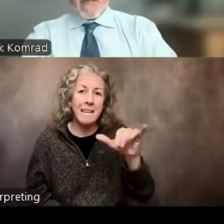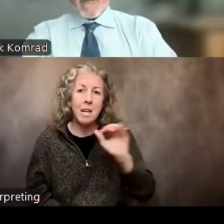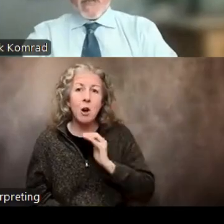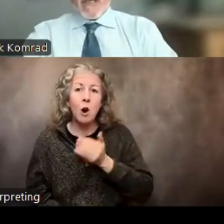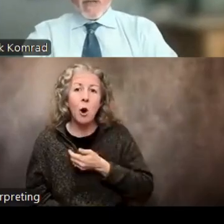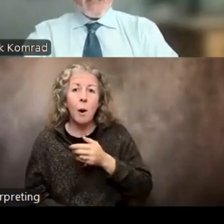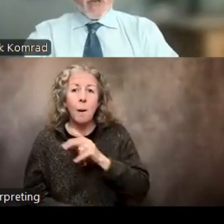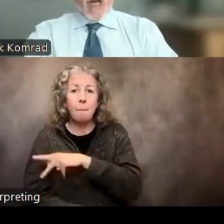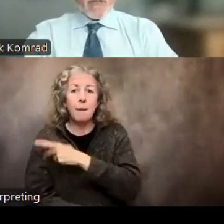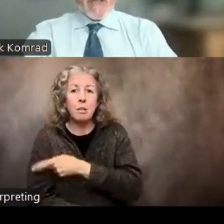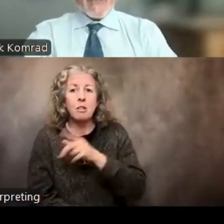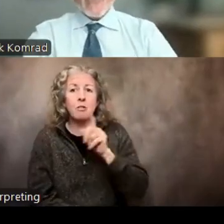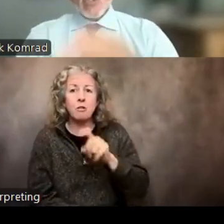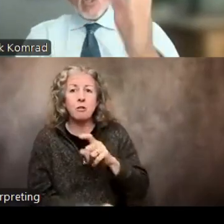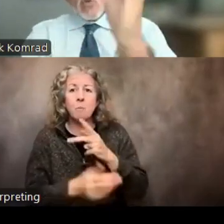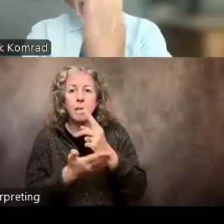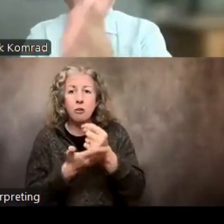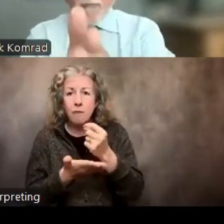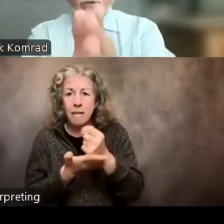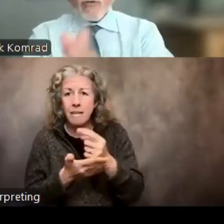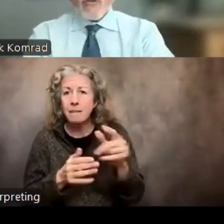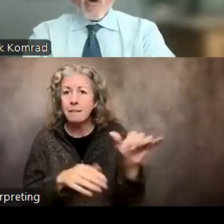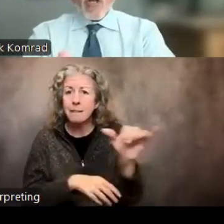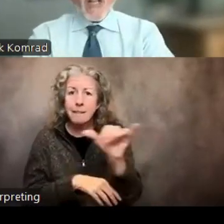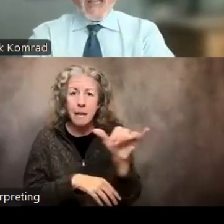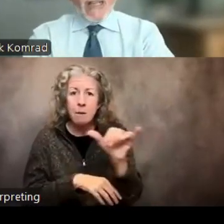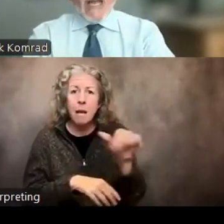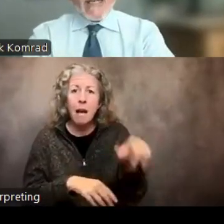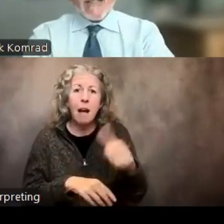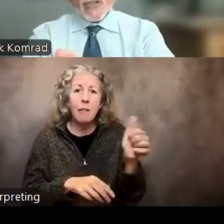everyone else. The problem is, wherever you draw the line as to